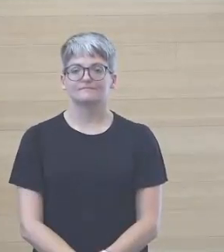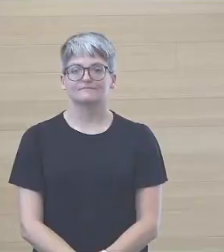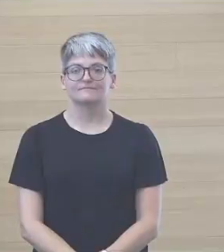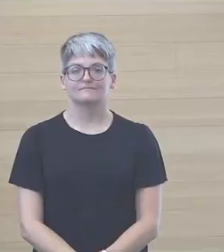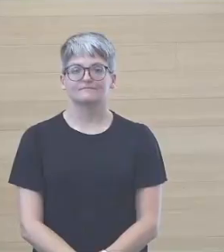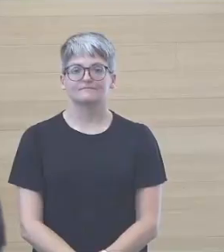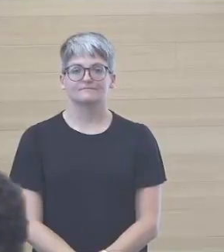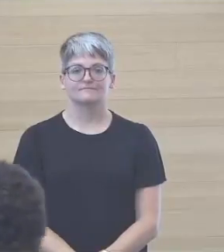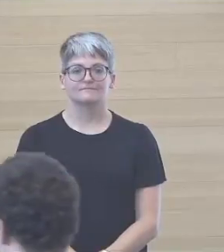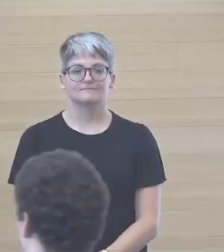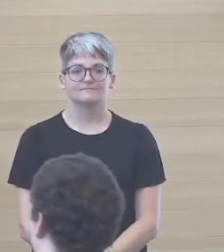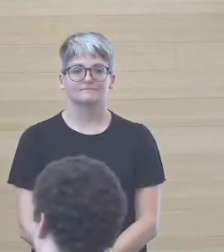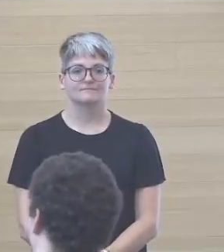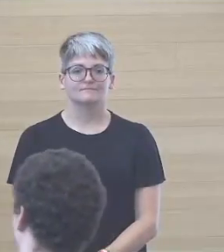Is it hooked up?